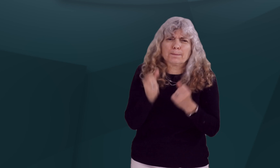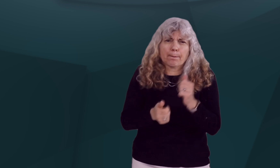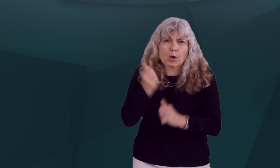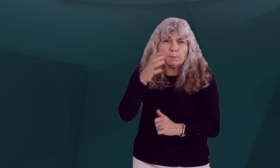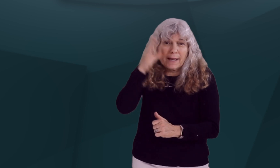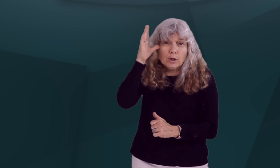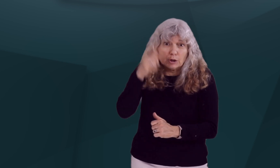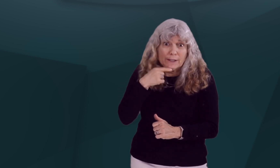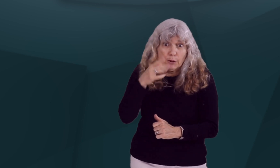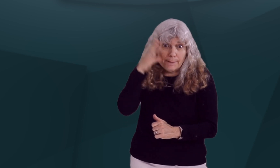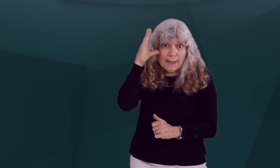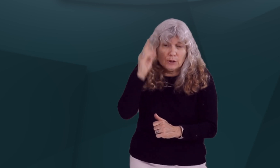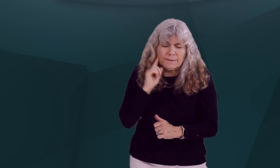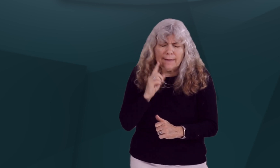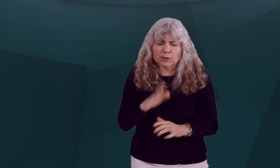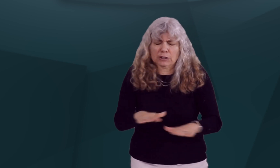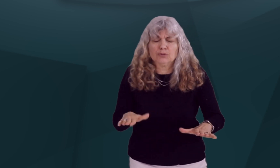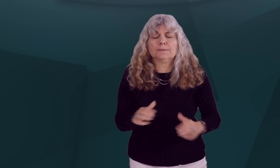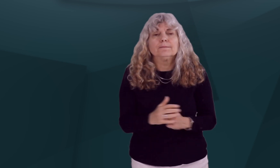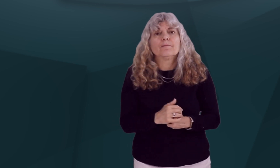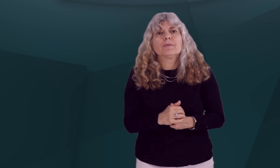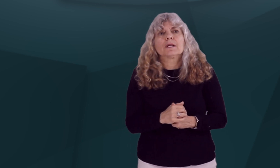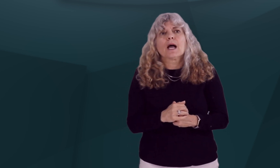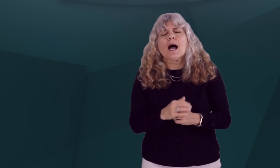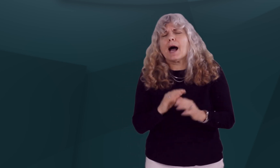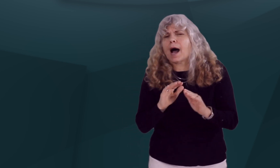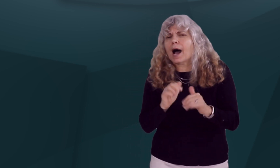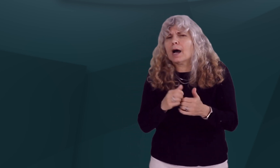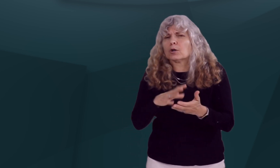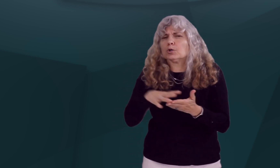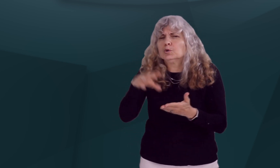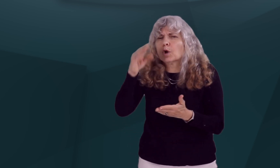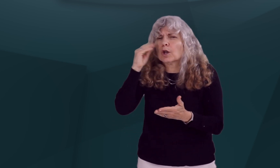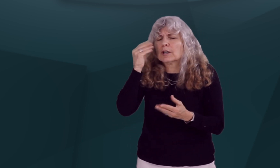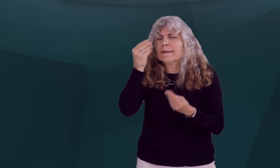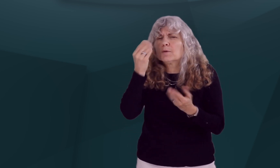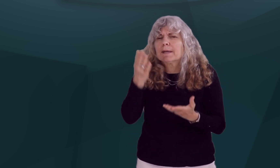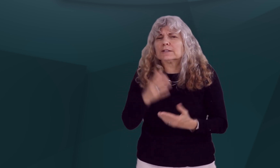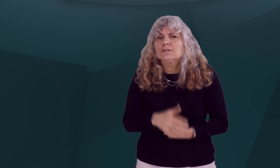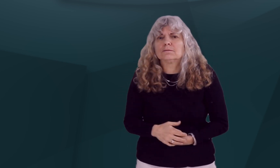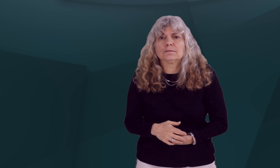Most of you are hearing parents with a deaf child. How did you learn information?